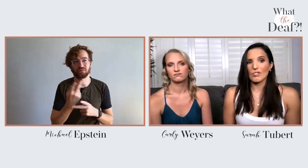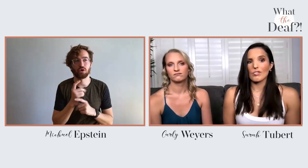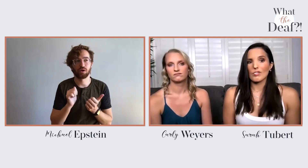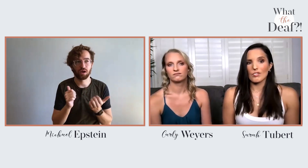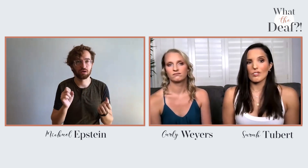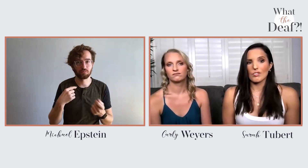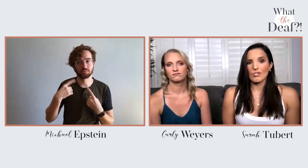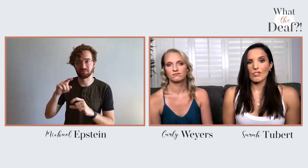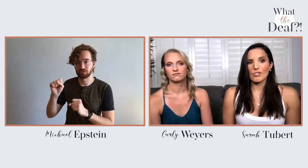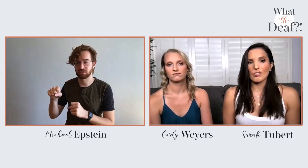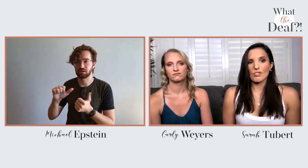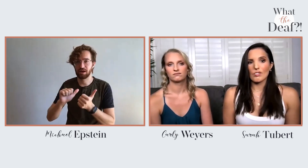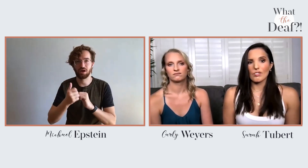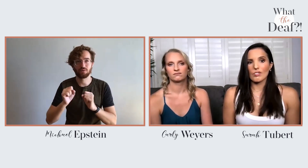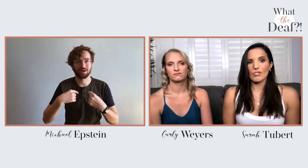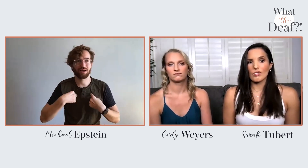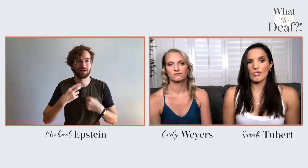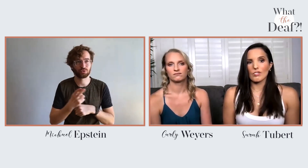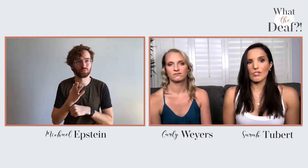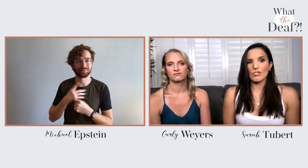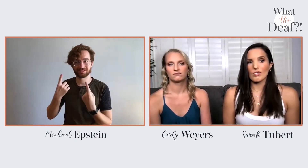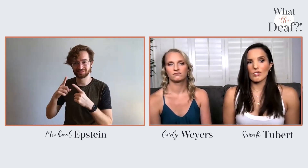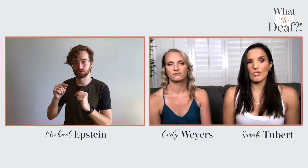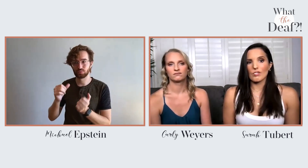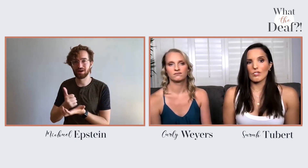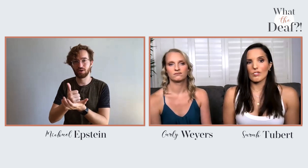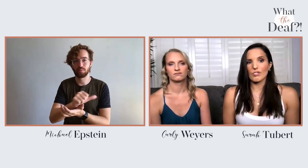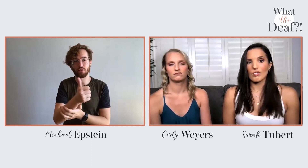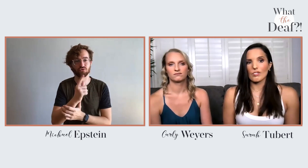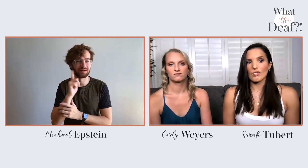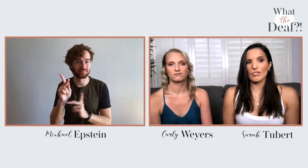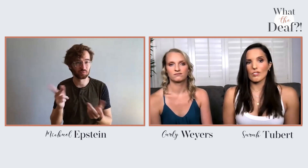how I can use my success to help other deaf people.